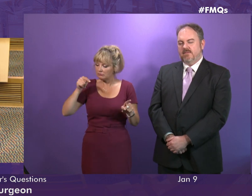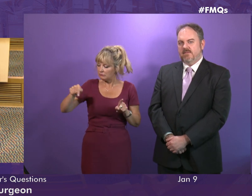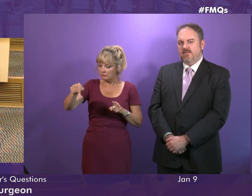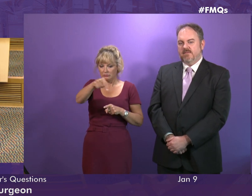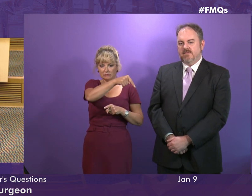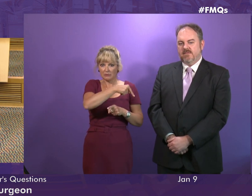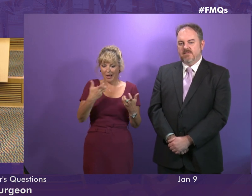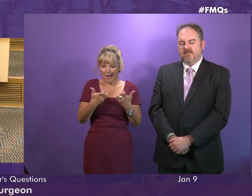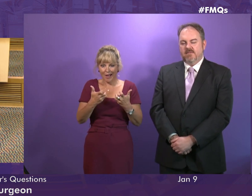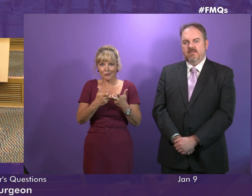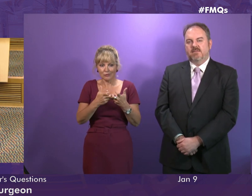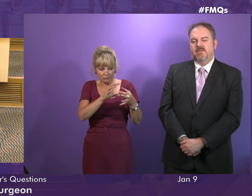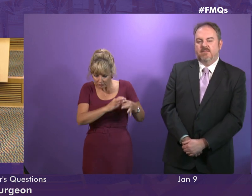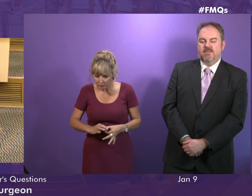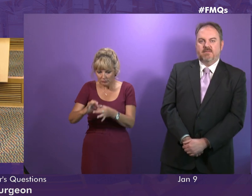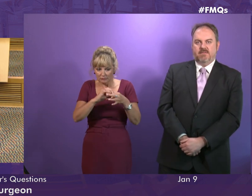collectively how it can be delivered.